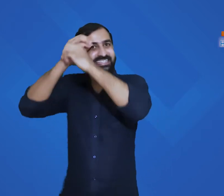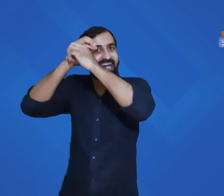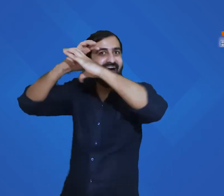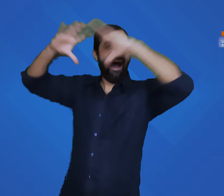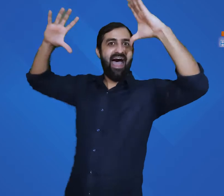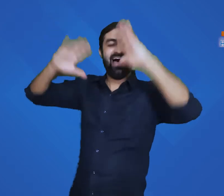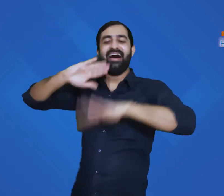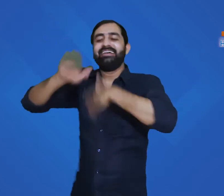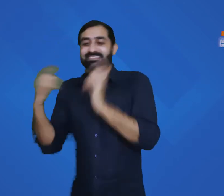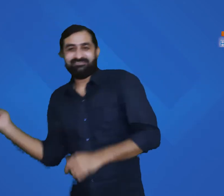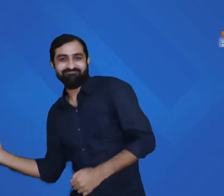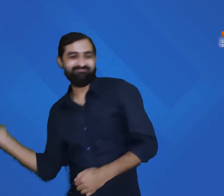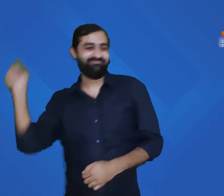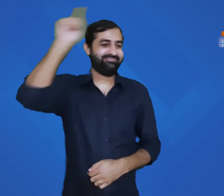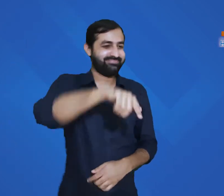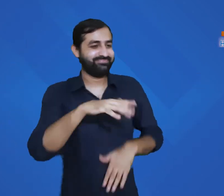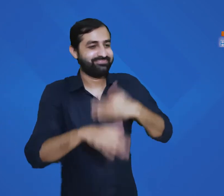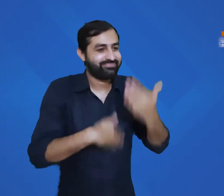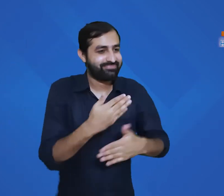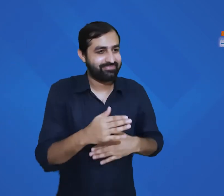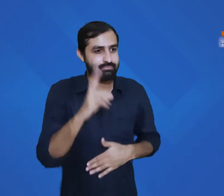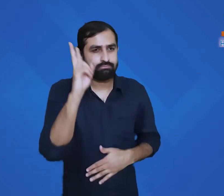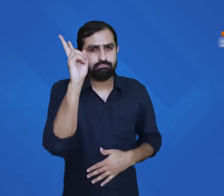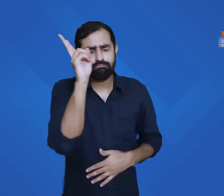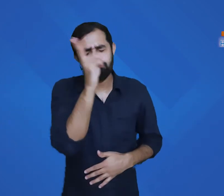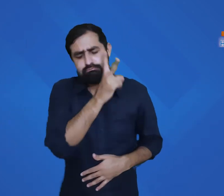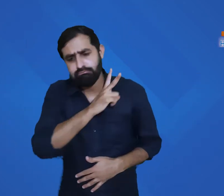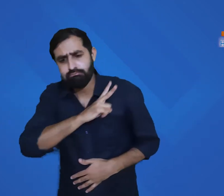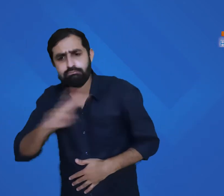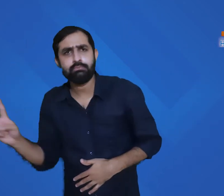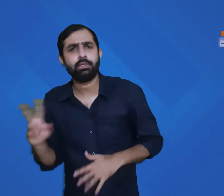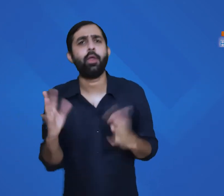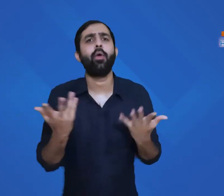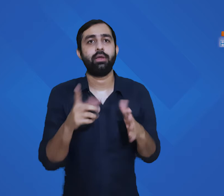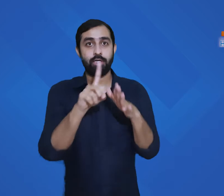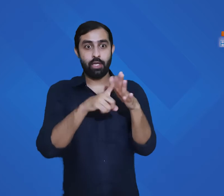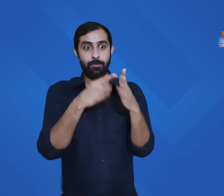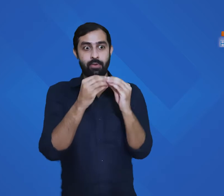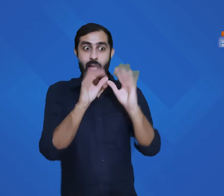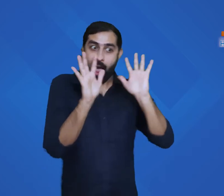However, moving to cities burst their bubble and life was nothing like they imagined.